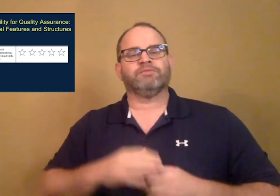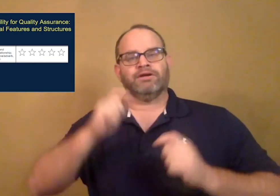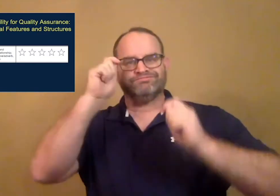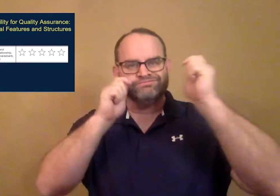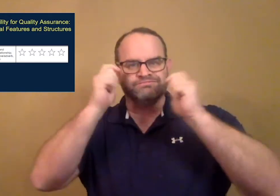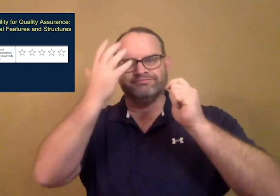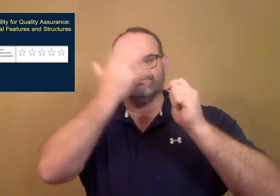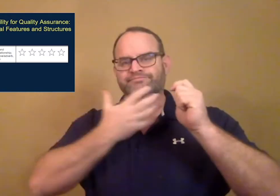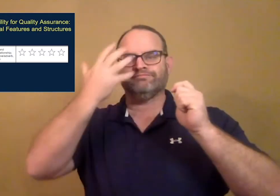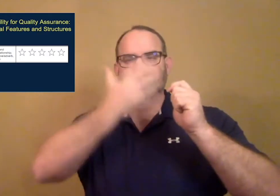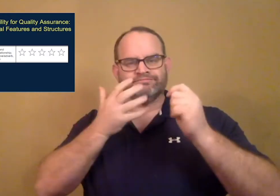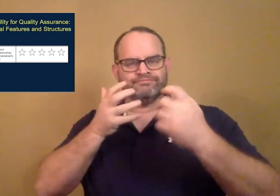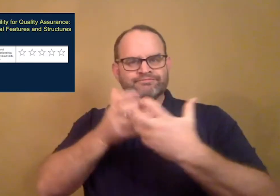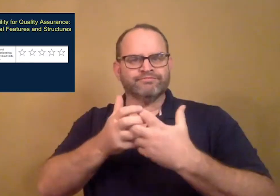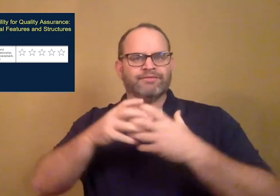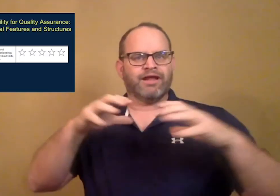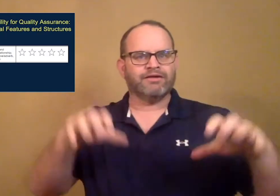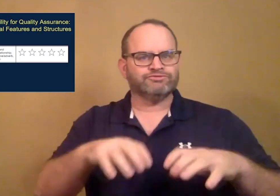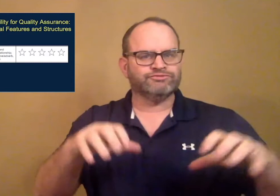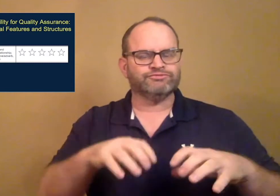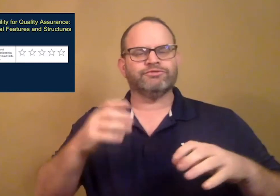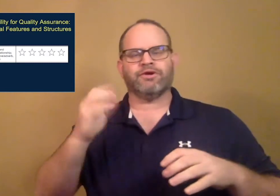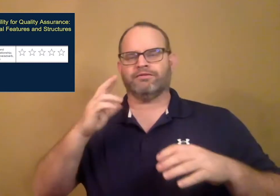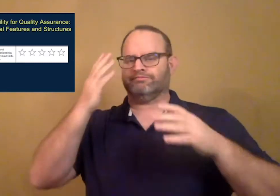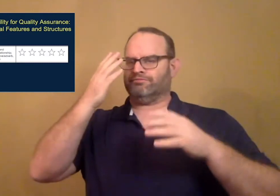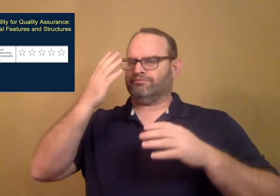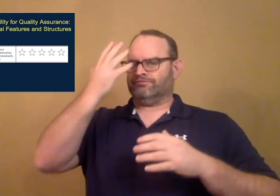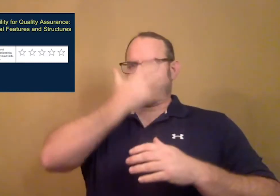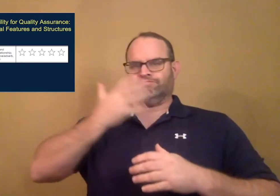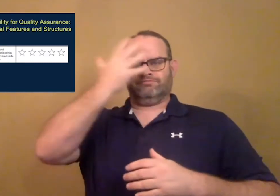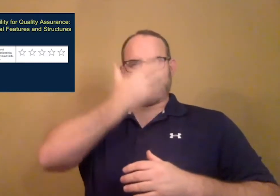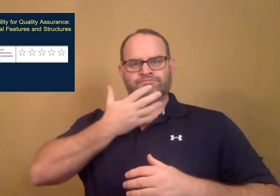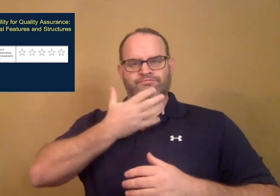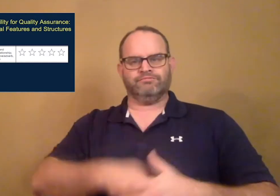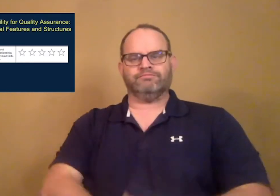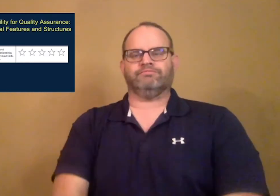non-manual markers, such as facial expressions, that match to action or story context.